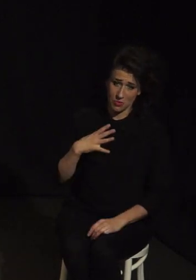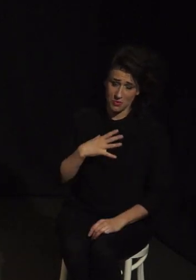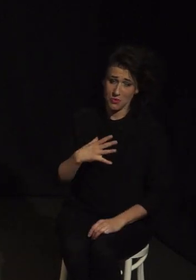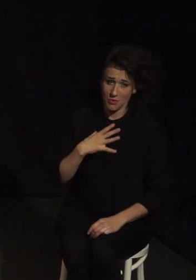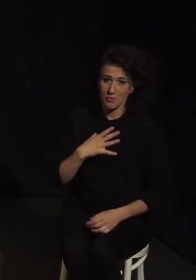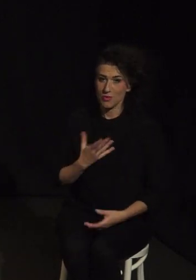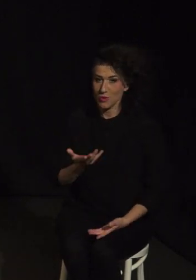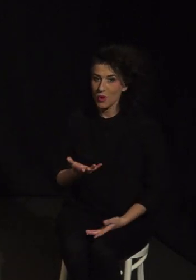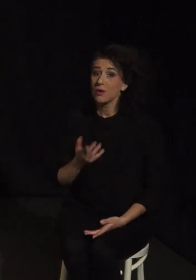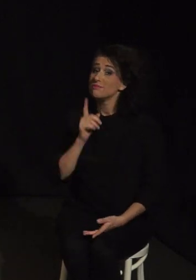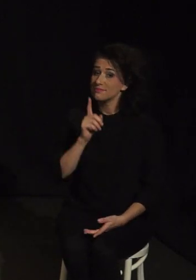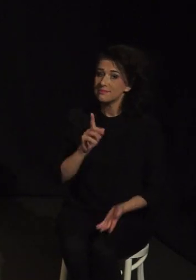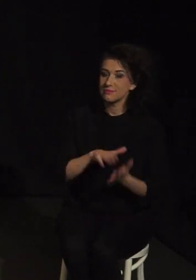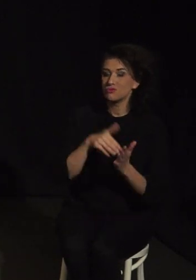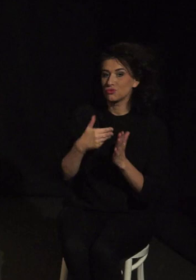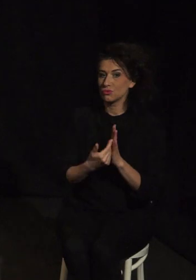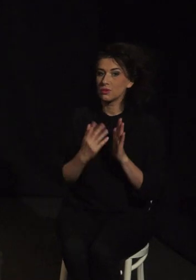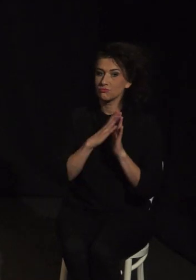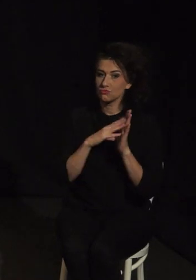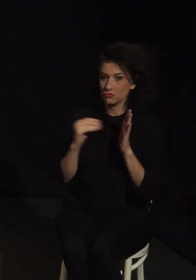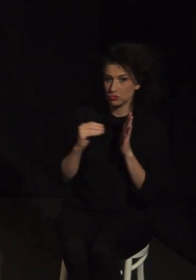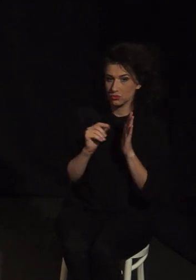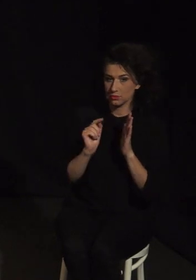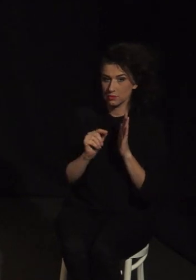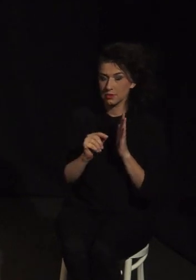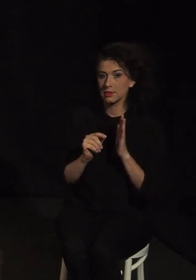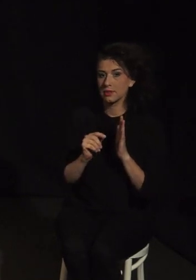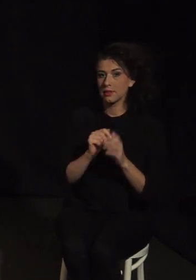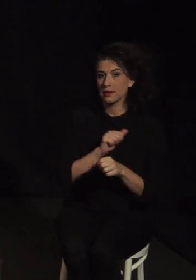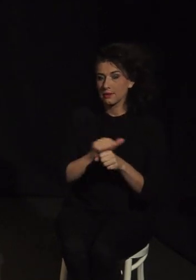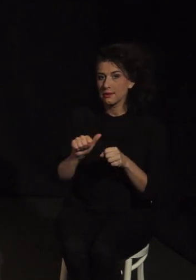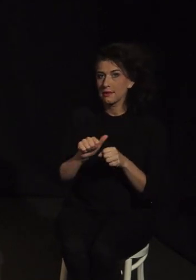If we pay attention to the caesura...